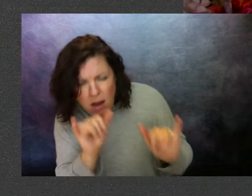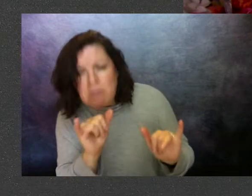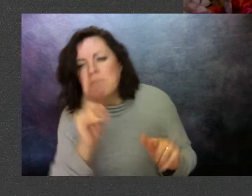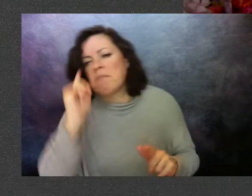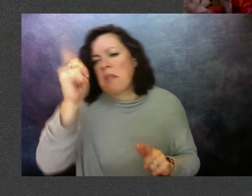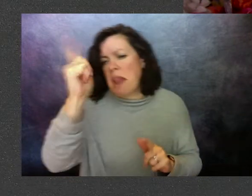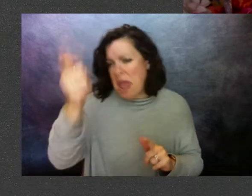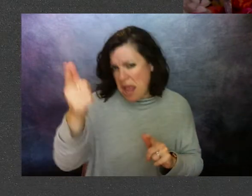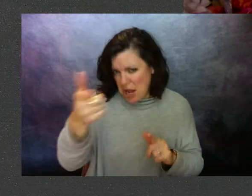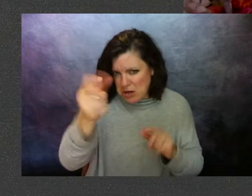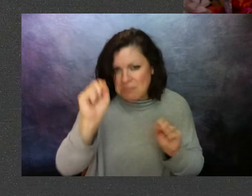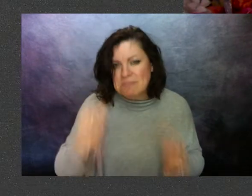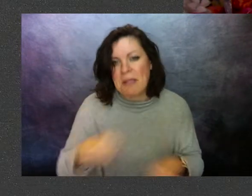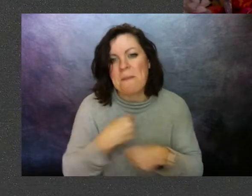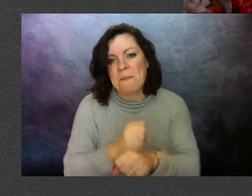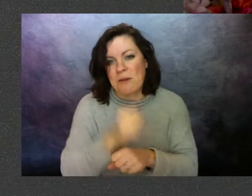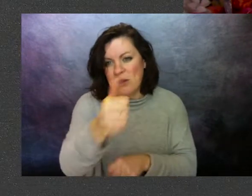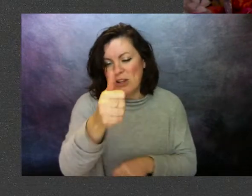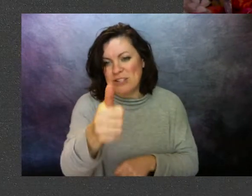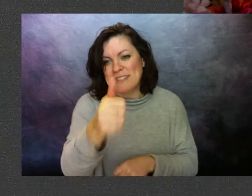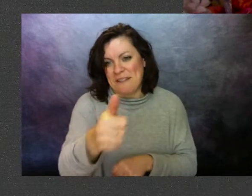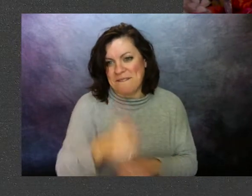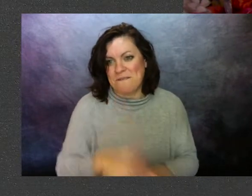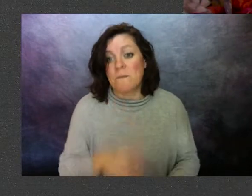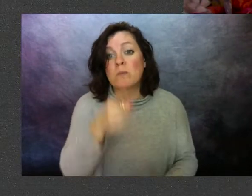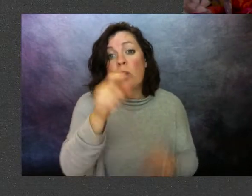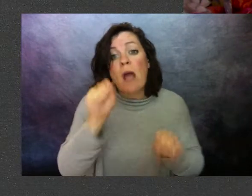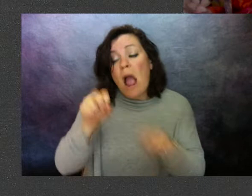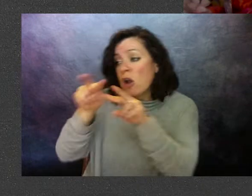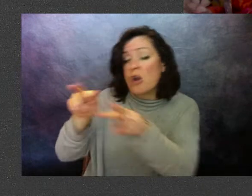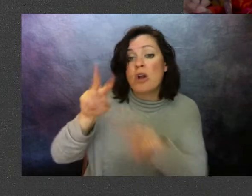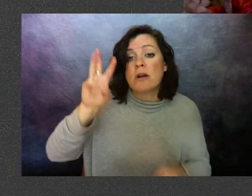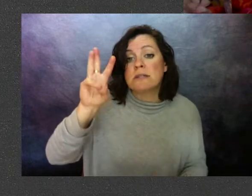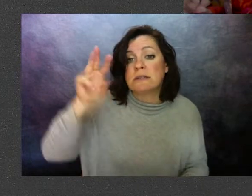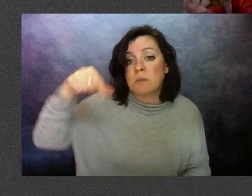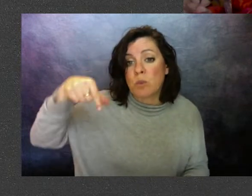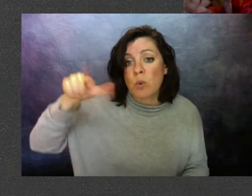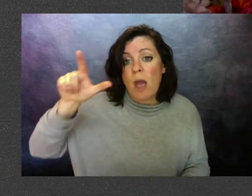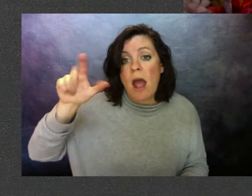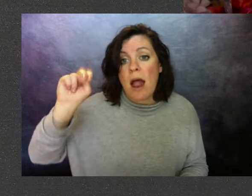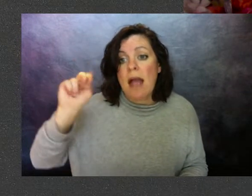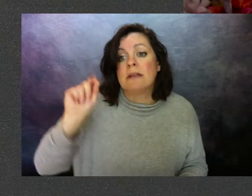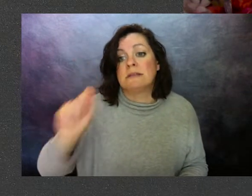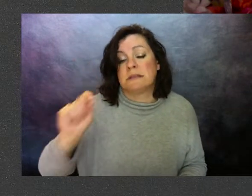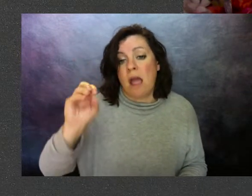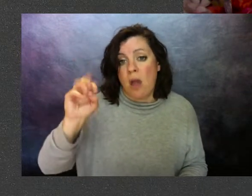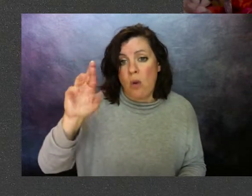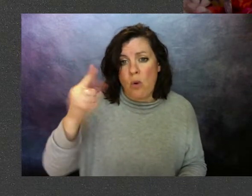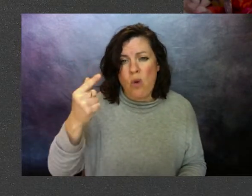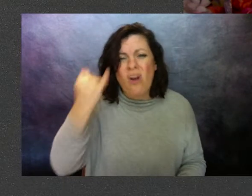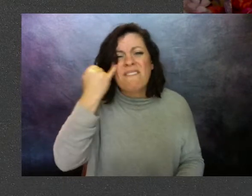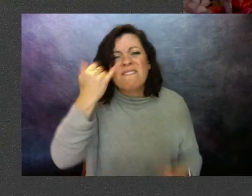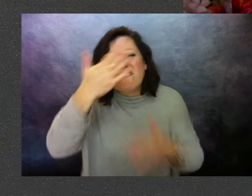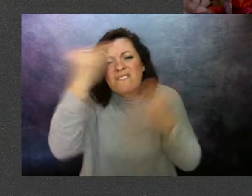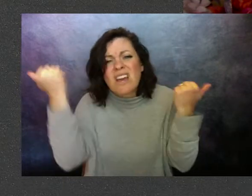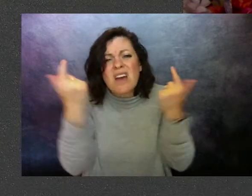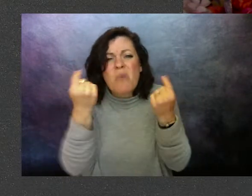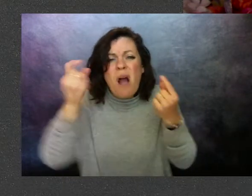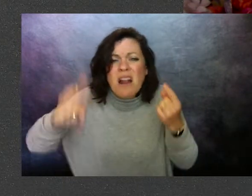and then you can have an adult help you log onto wqln.org and you can get the directions to make this craft.